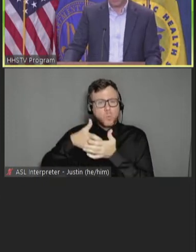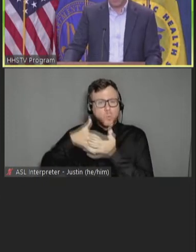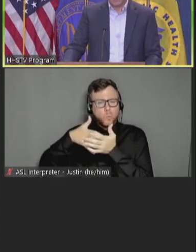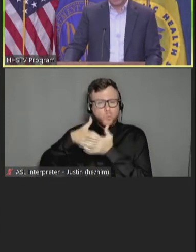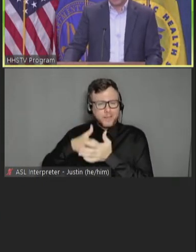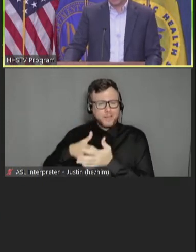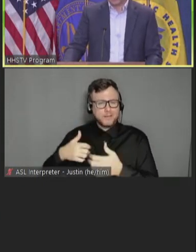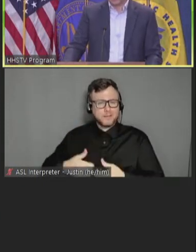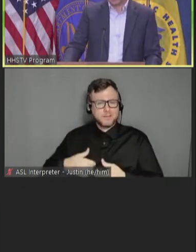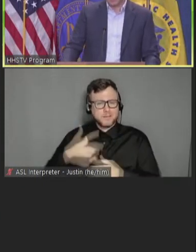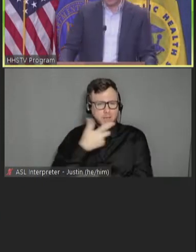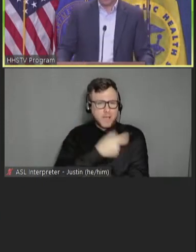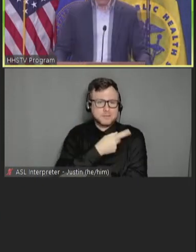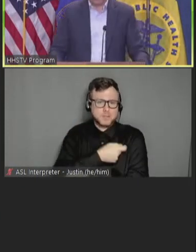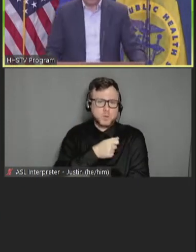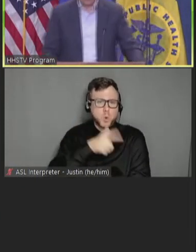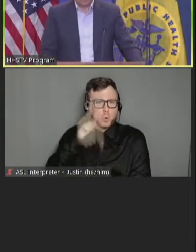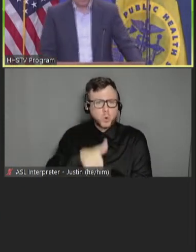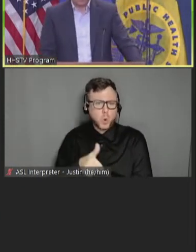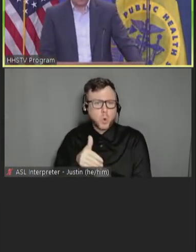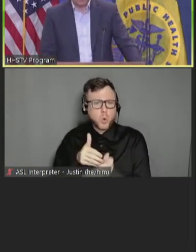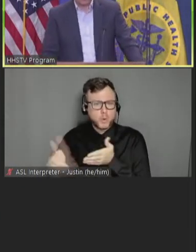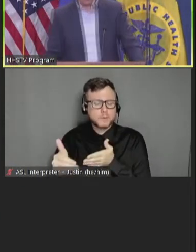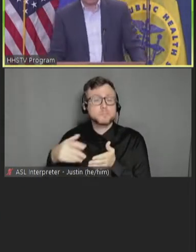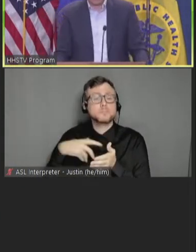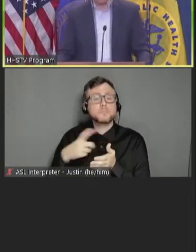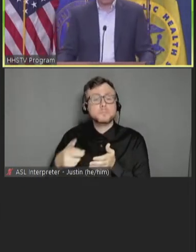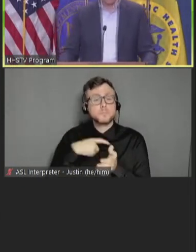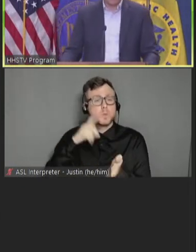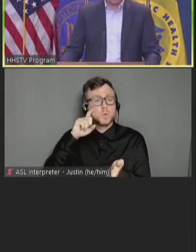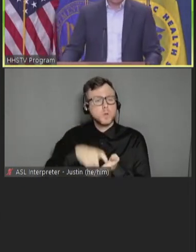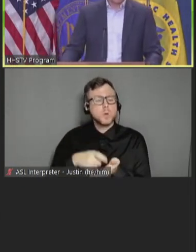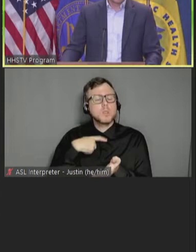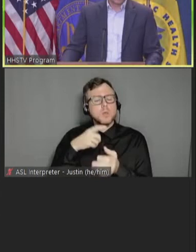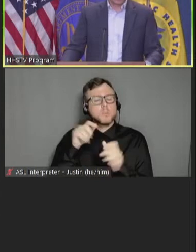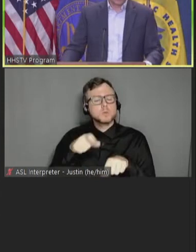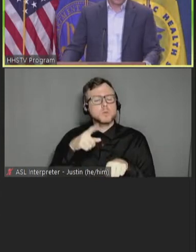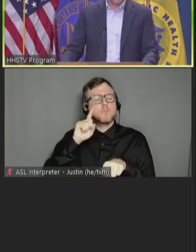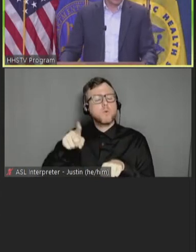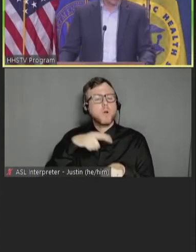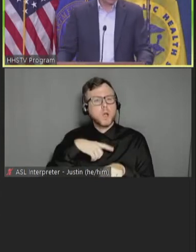And then another illustration of the potential benefit of adjuvants is represented on the upper